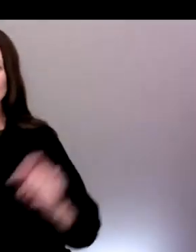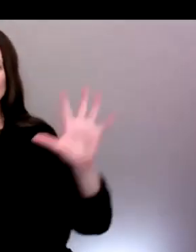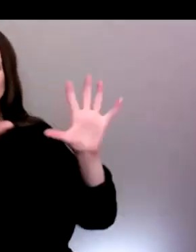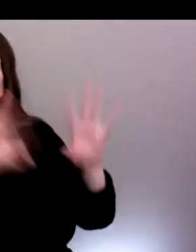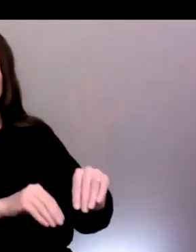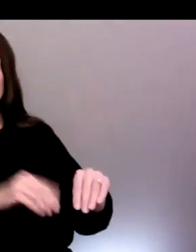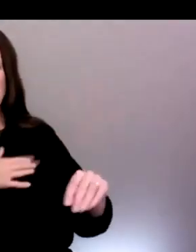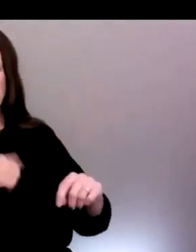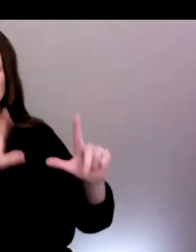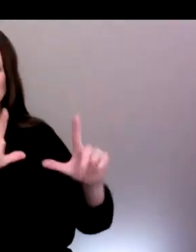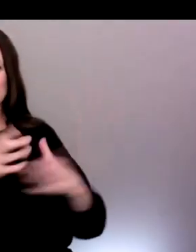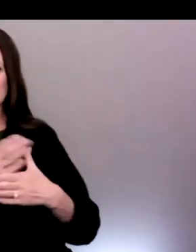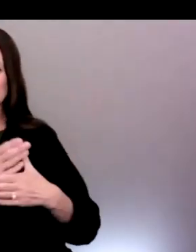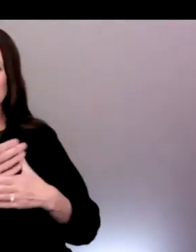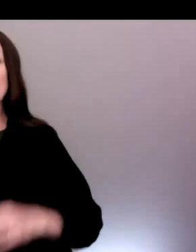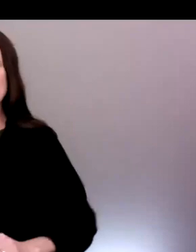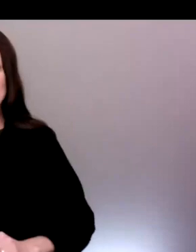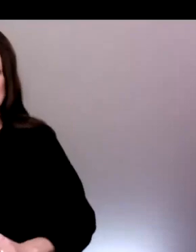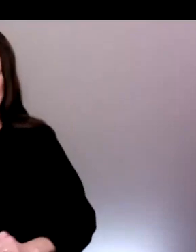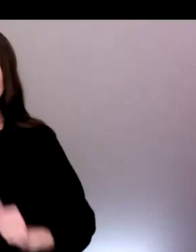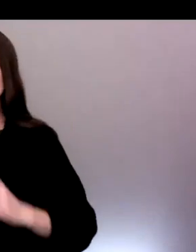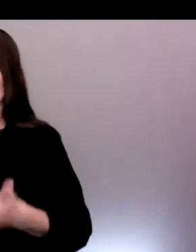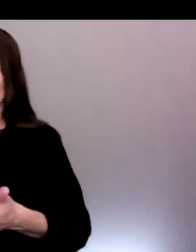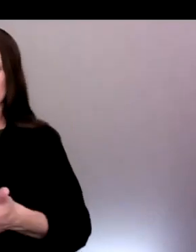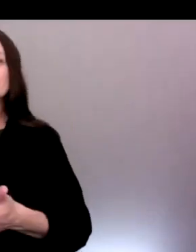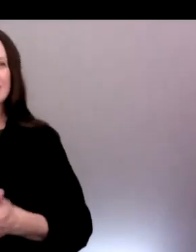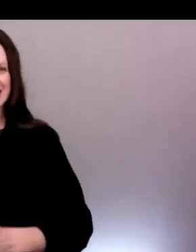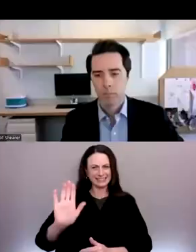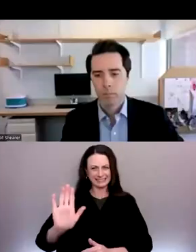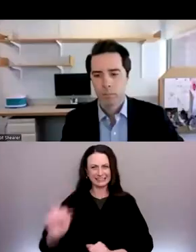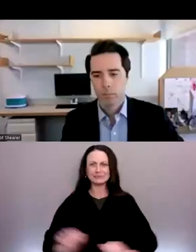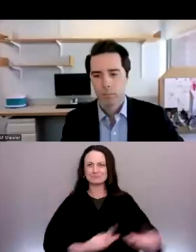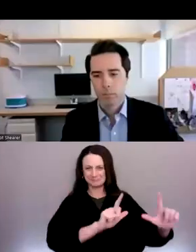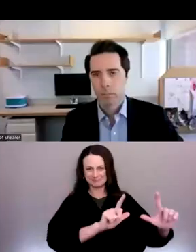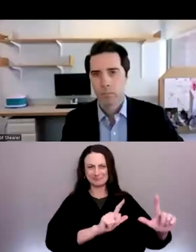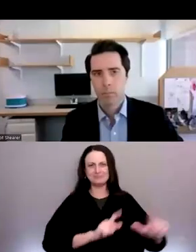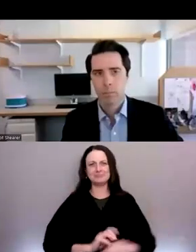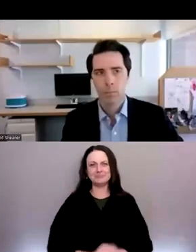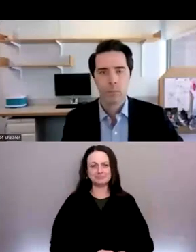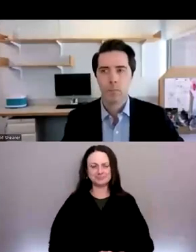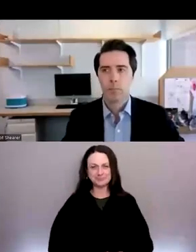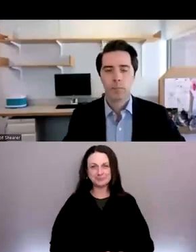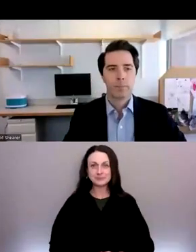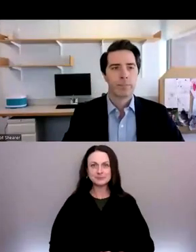and give our presenter an opportunity to